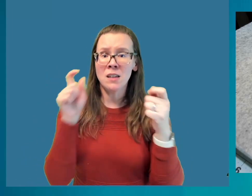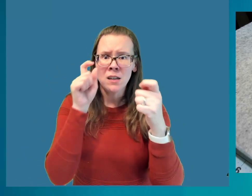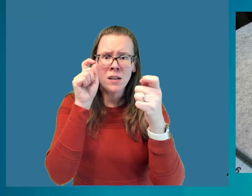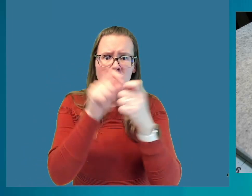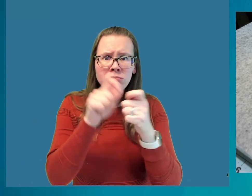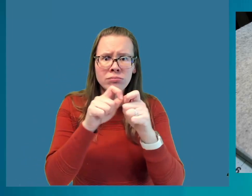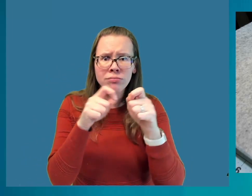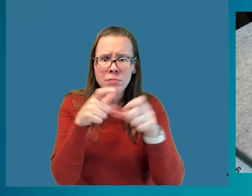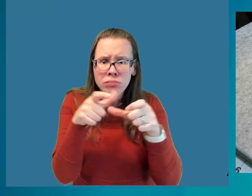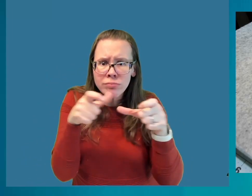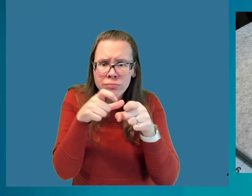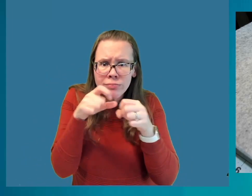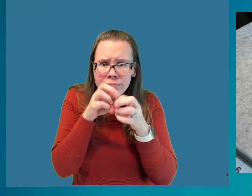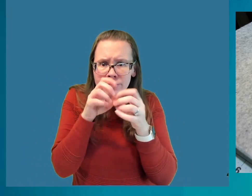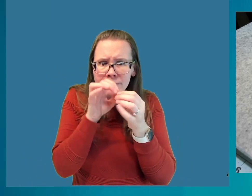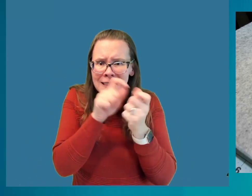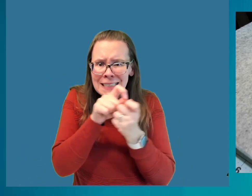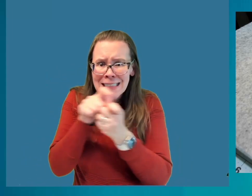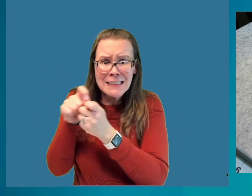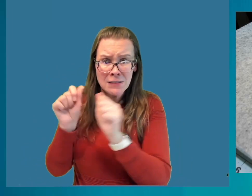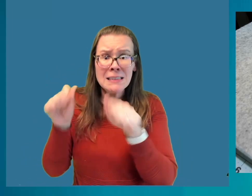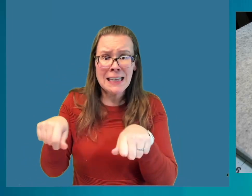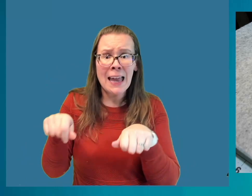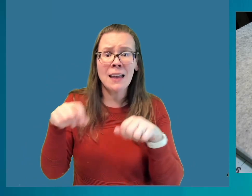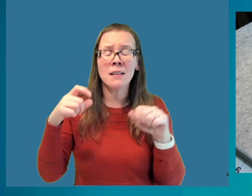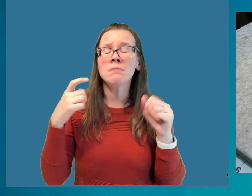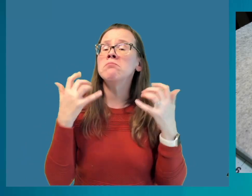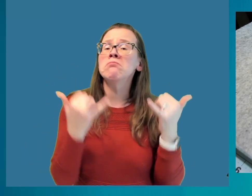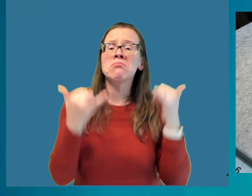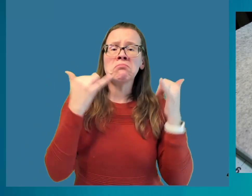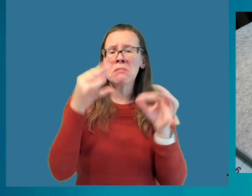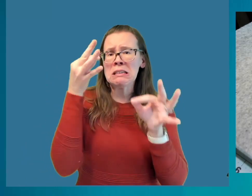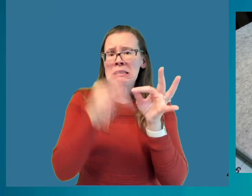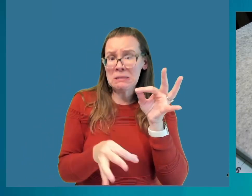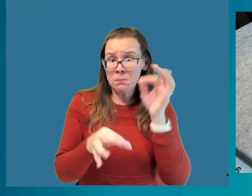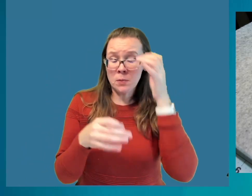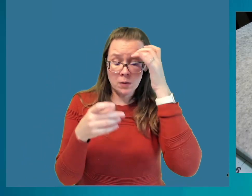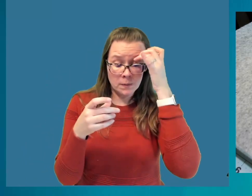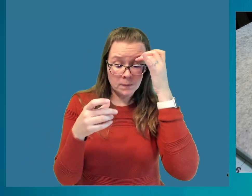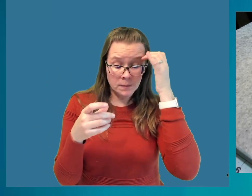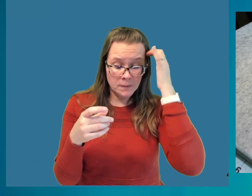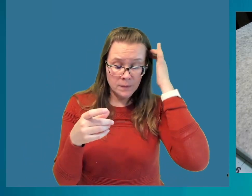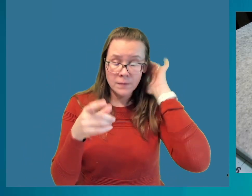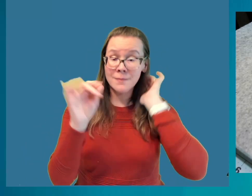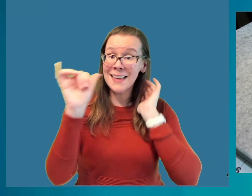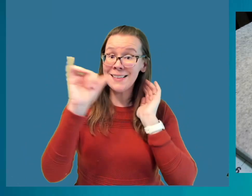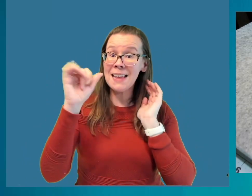you can freemotion quilt Peltex. You can create different designs, you like -- you can do all